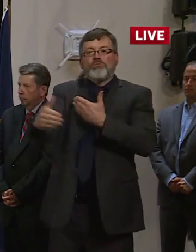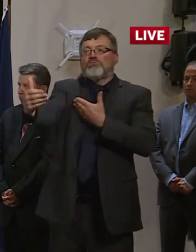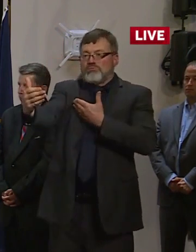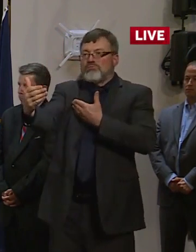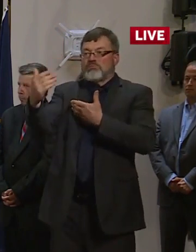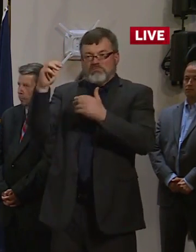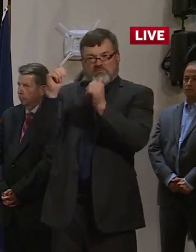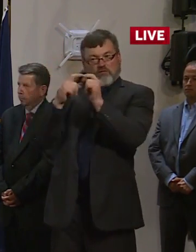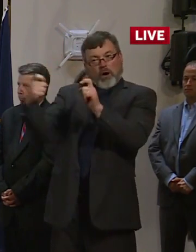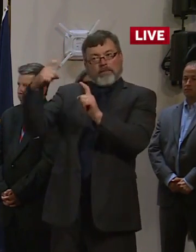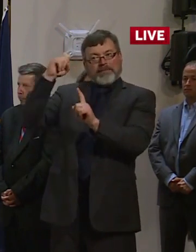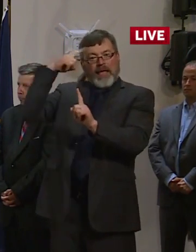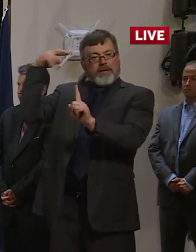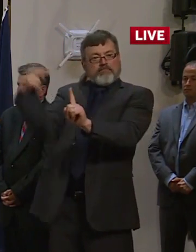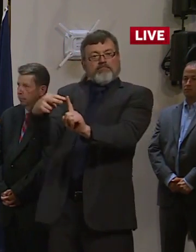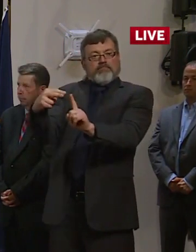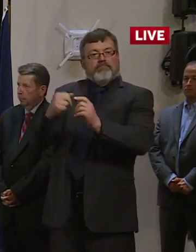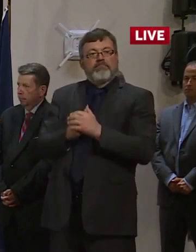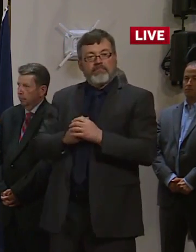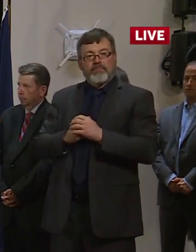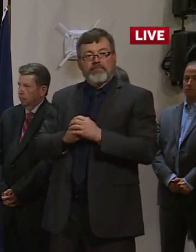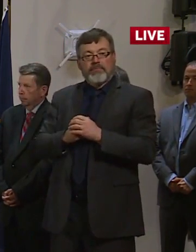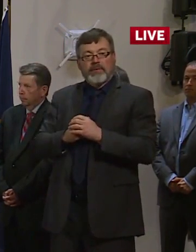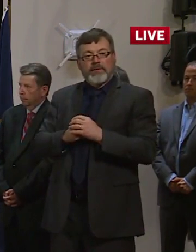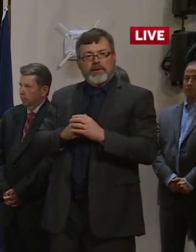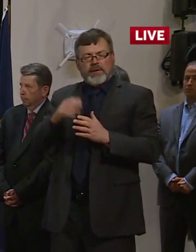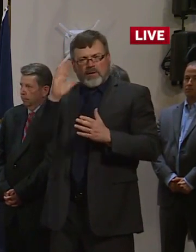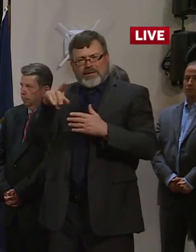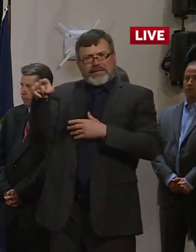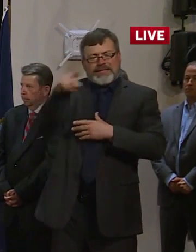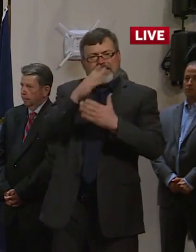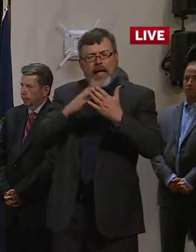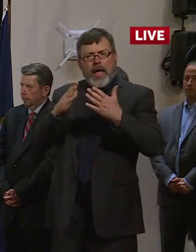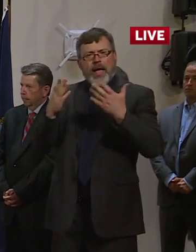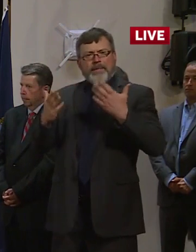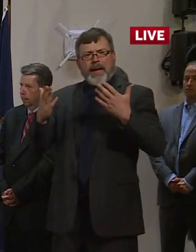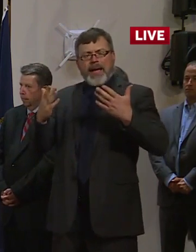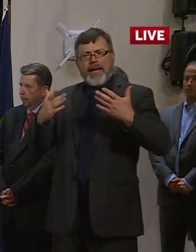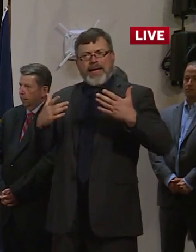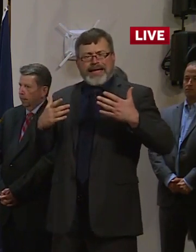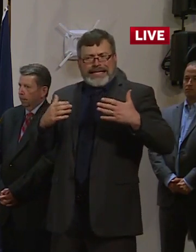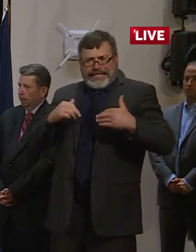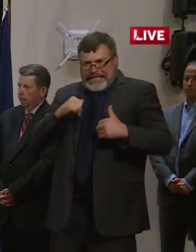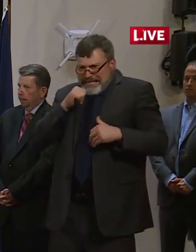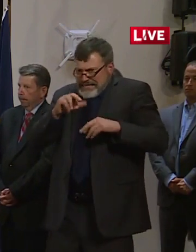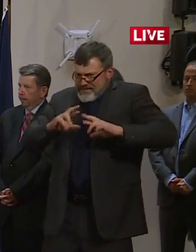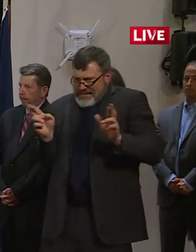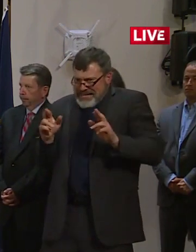I KNOW THAT MOST VERMONTERS HAVE BEEN ANXIOUSLY AWAITING THIS MOMENT.